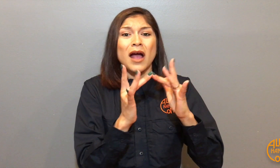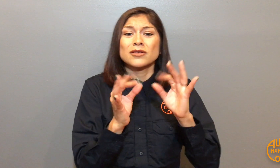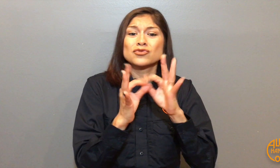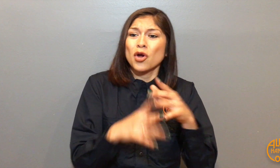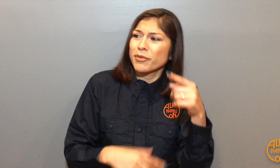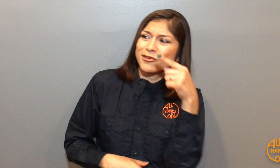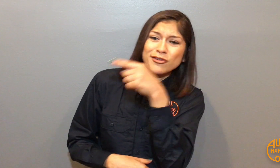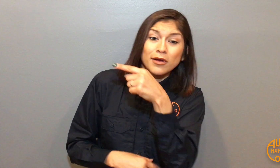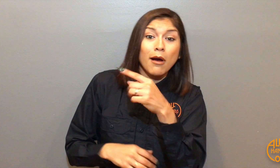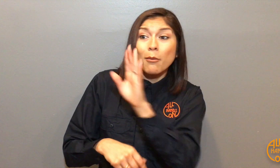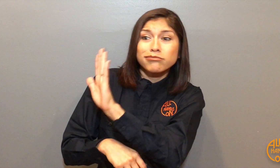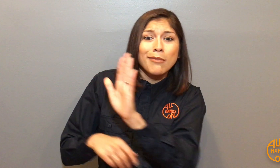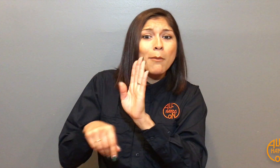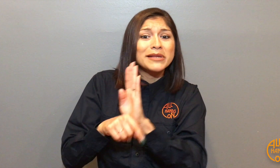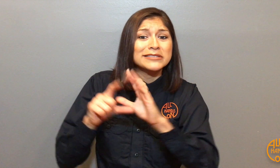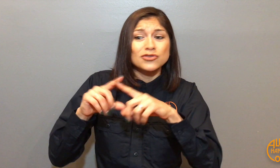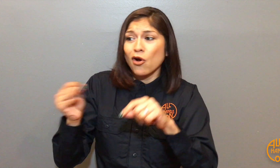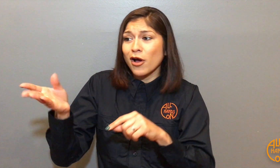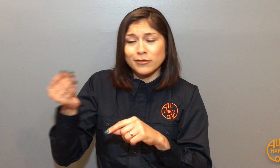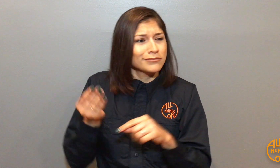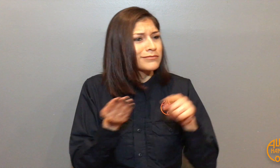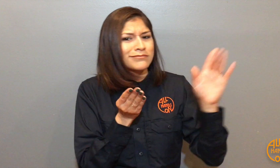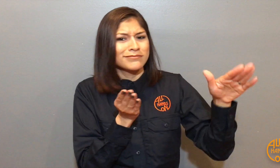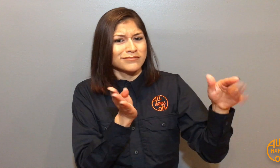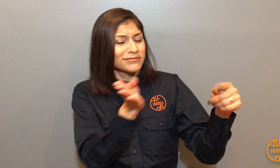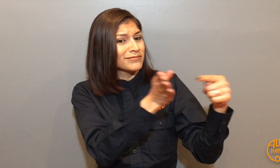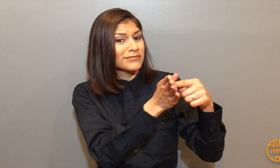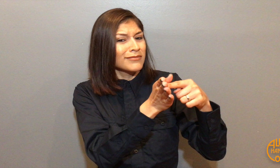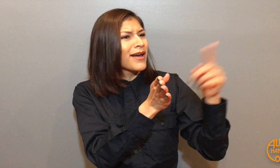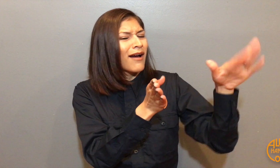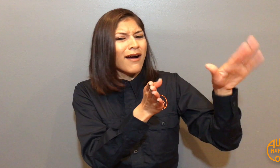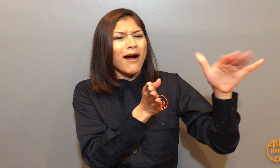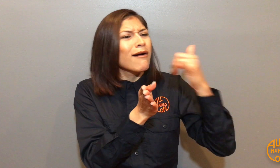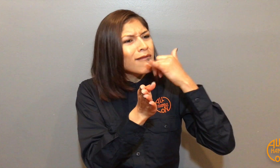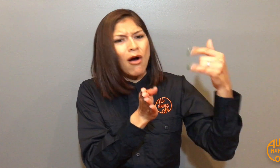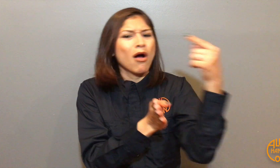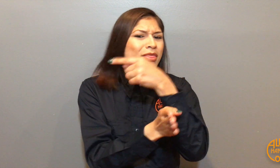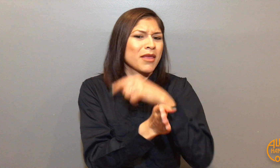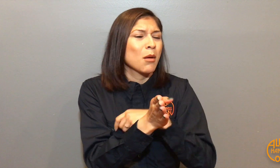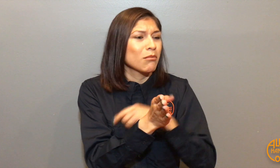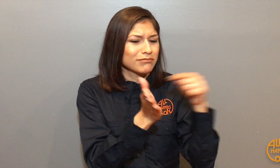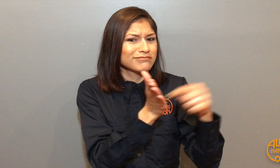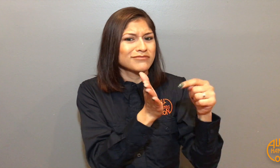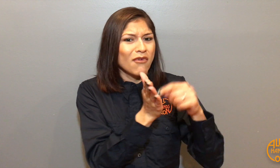start if you have a business card handy of people who you trust, that may be